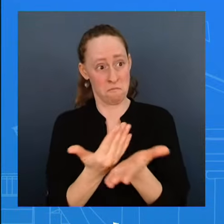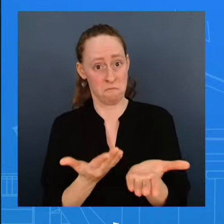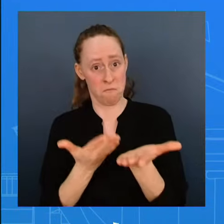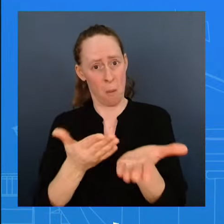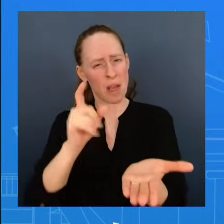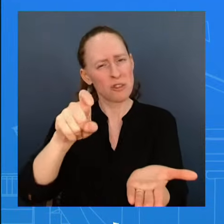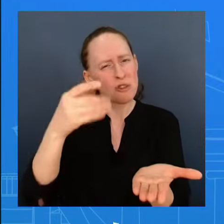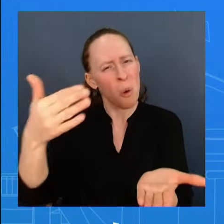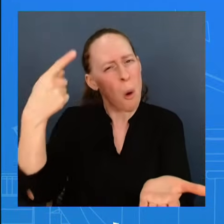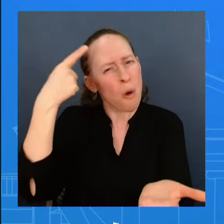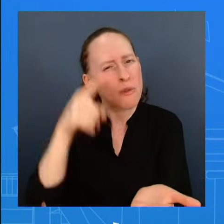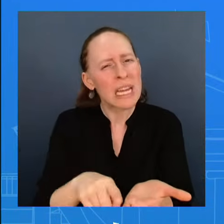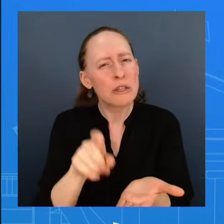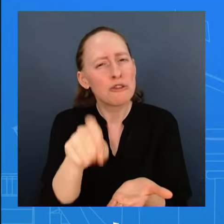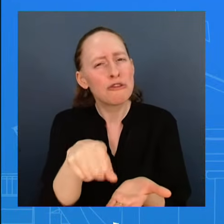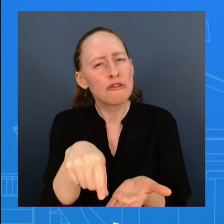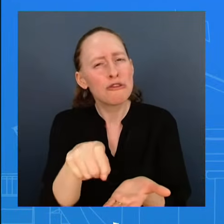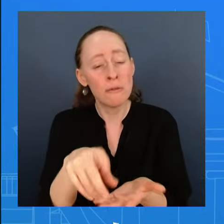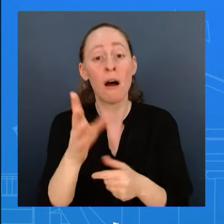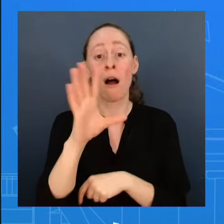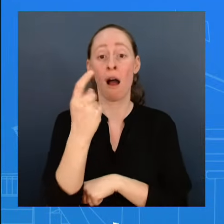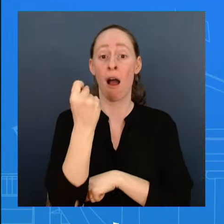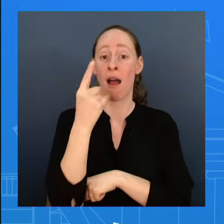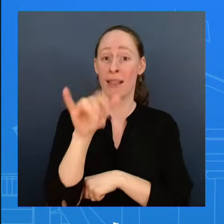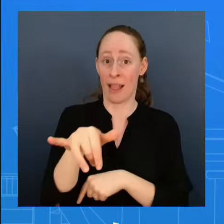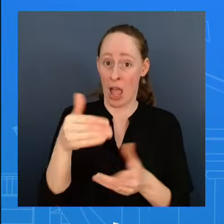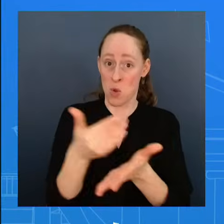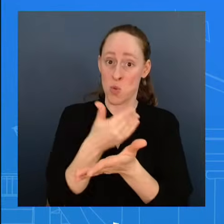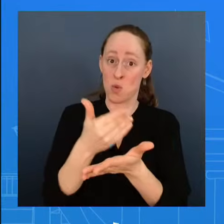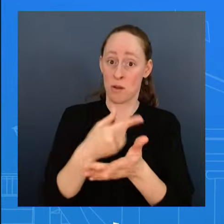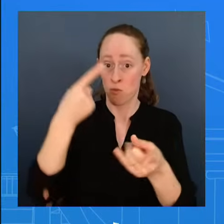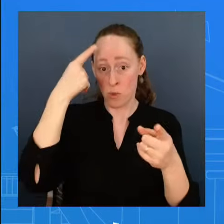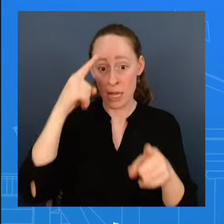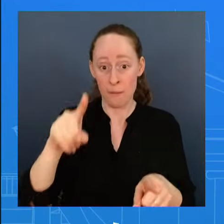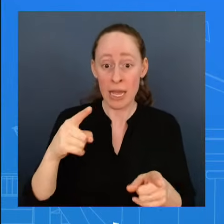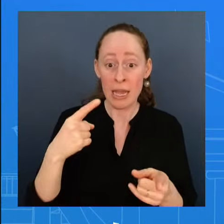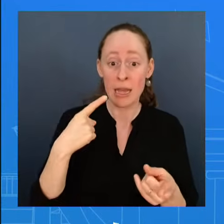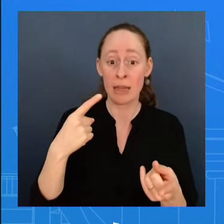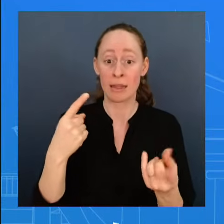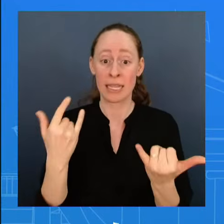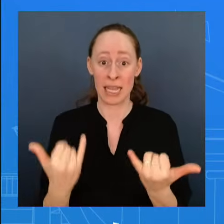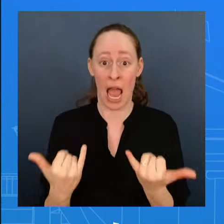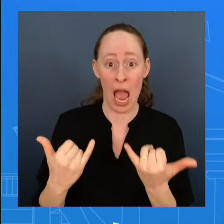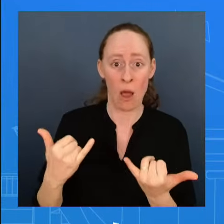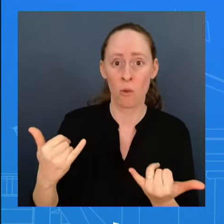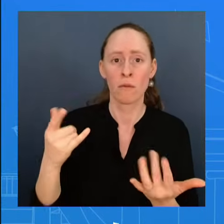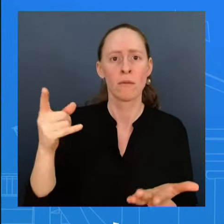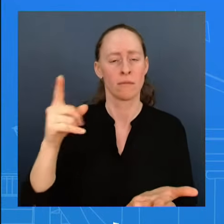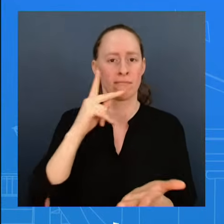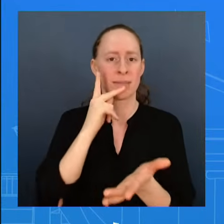create an opportunity to get more of that humanitarian aid. And let's not forget the innocent people